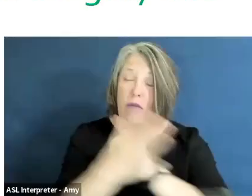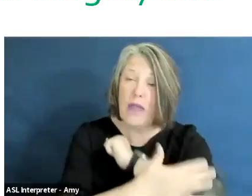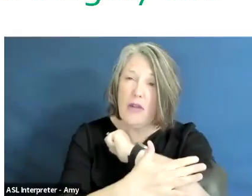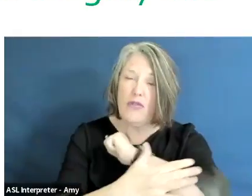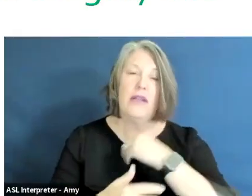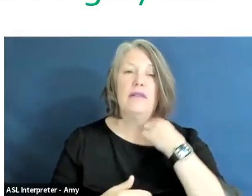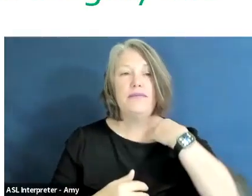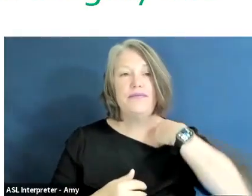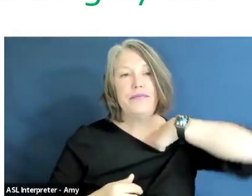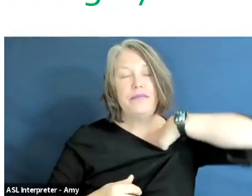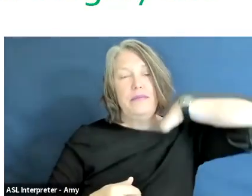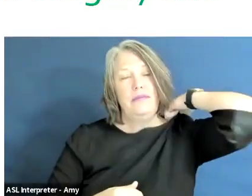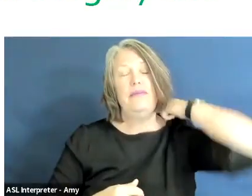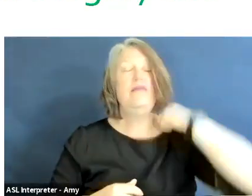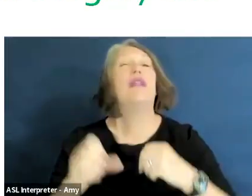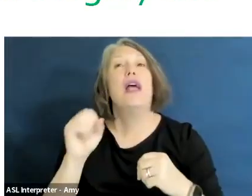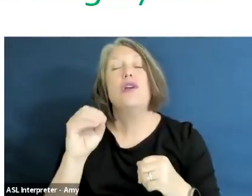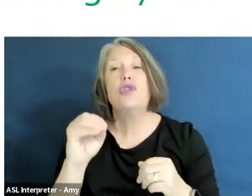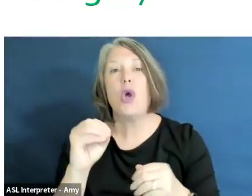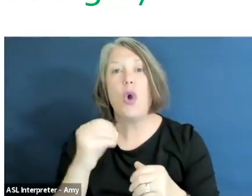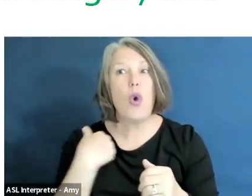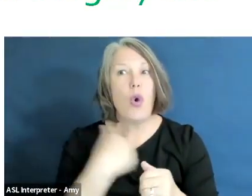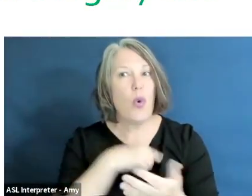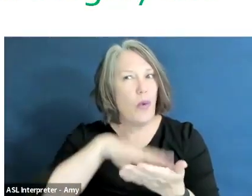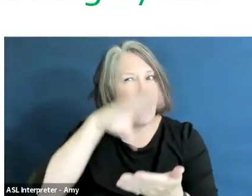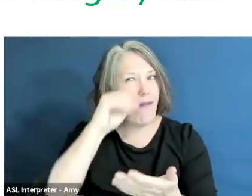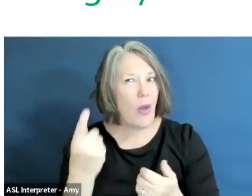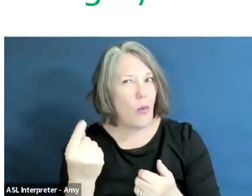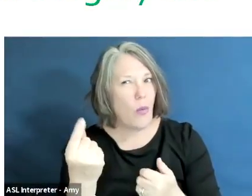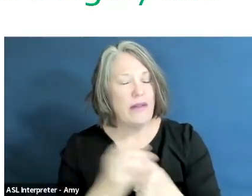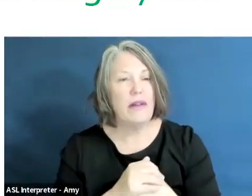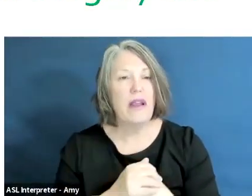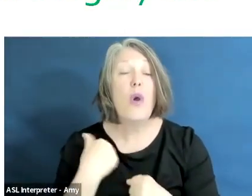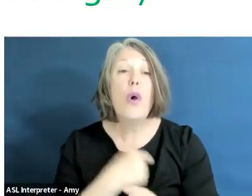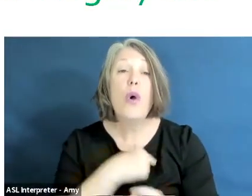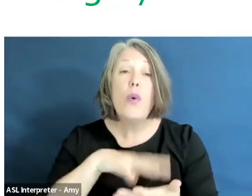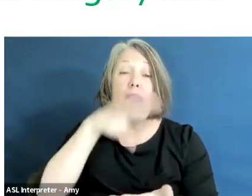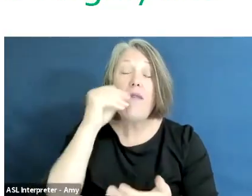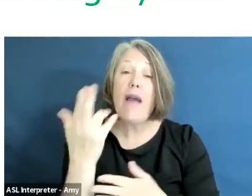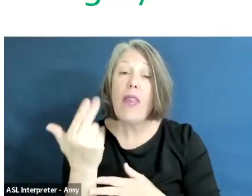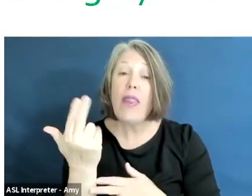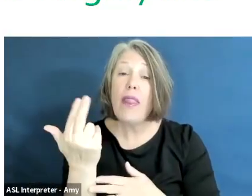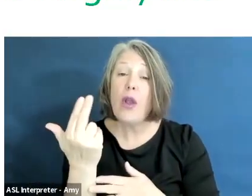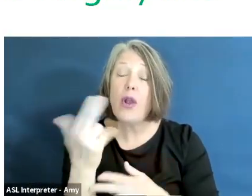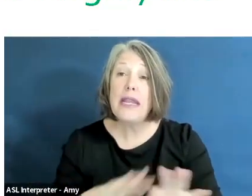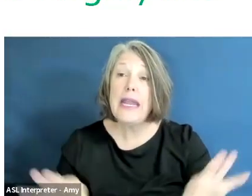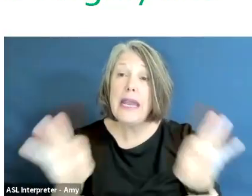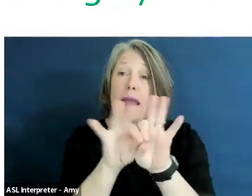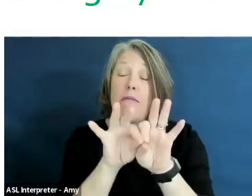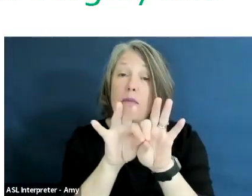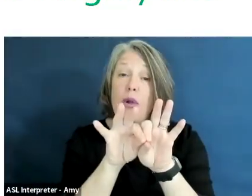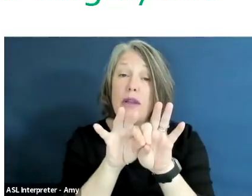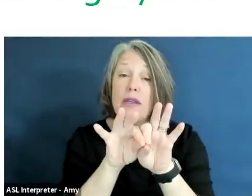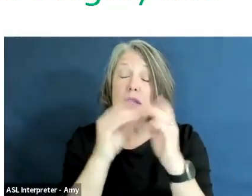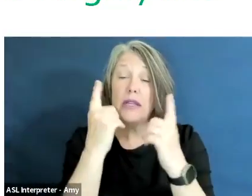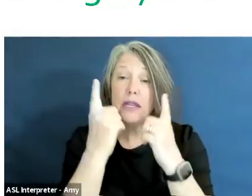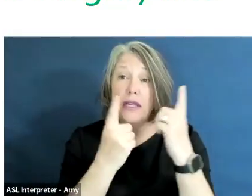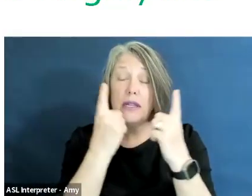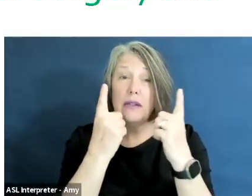So what did we find? Well, we found 13 important consensus education topics,